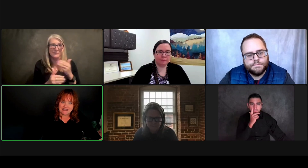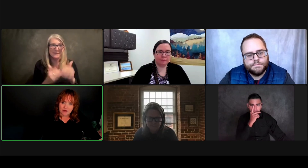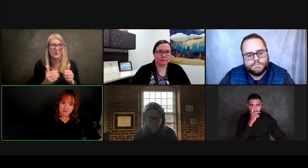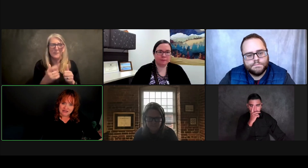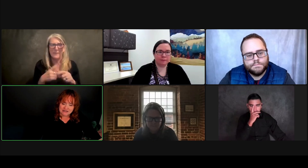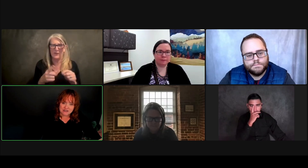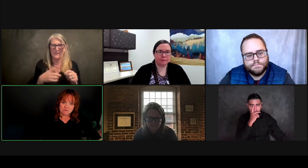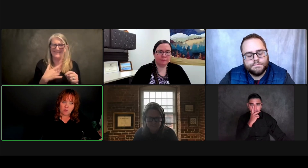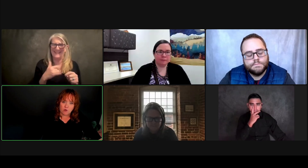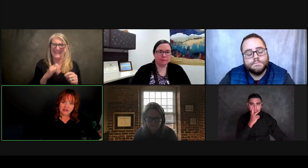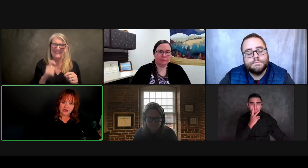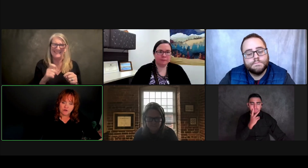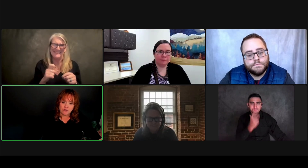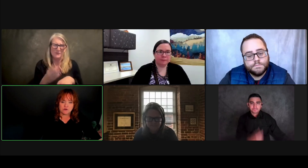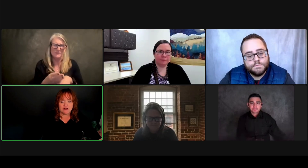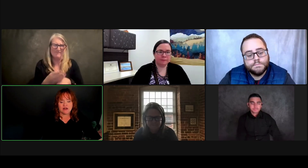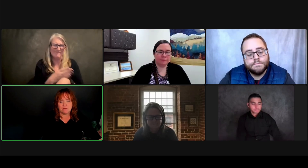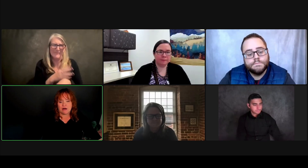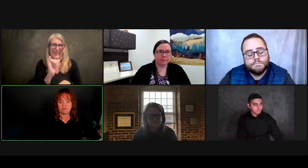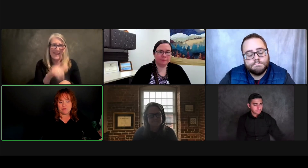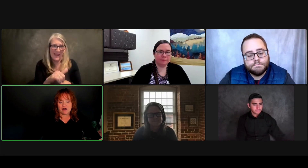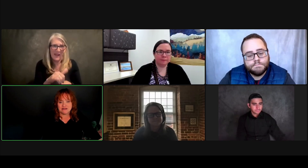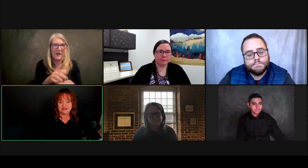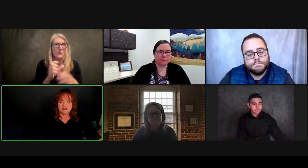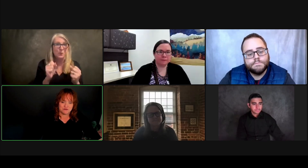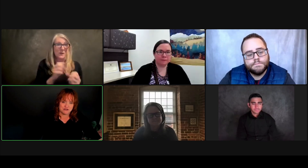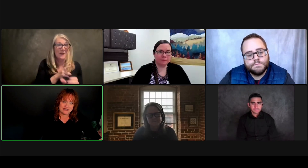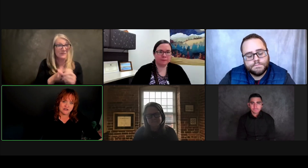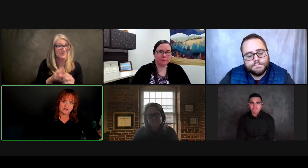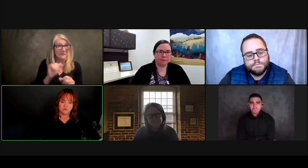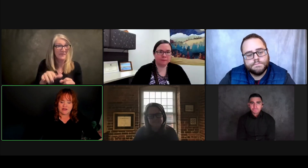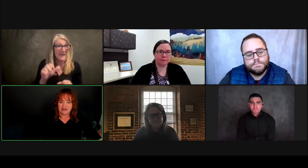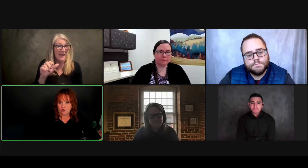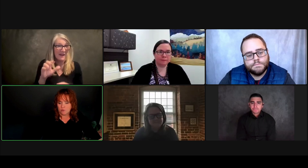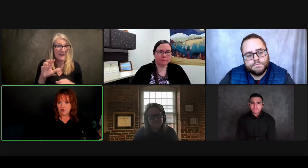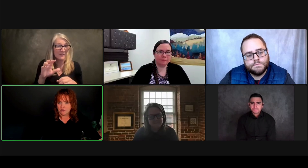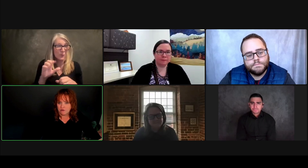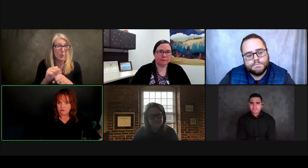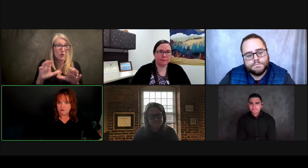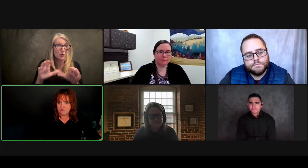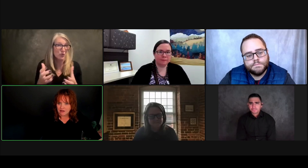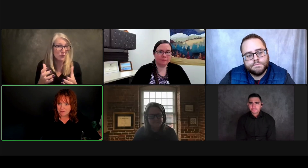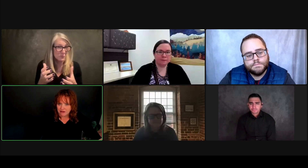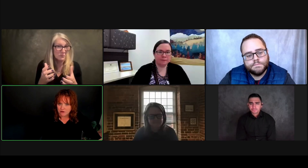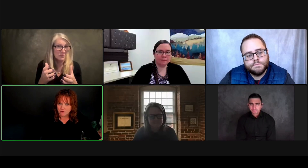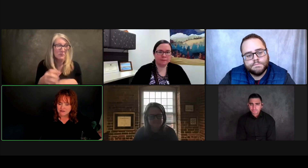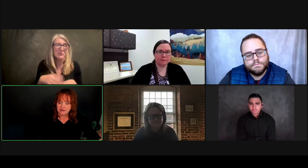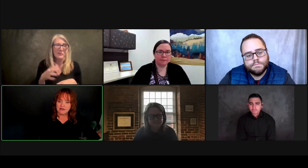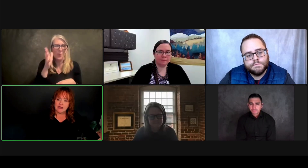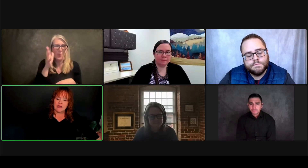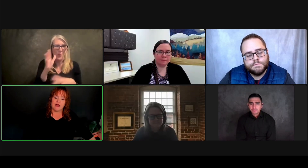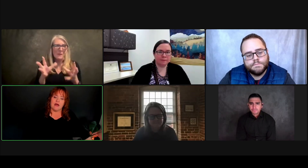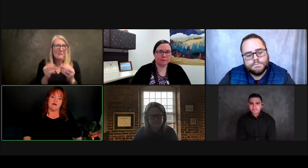as a small working group. We'll talk about policies, procedures. We can help walk you through developing those.